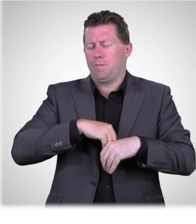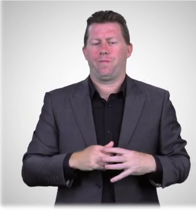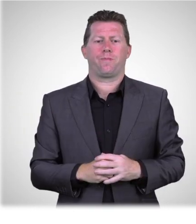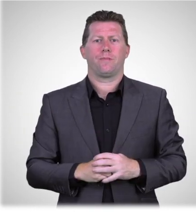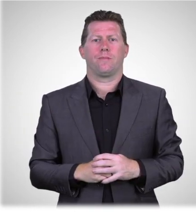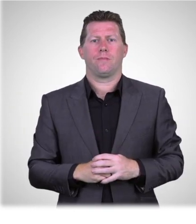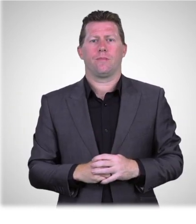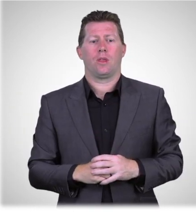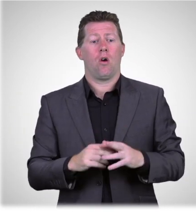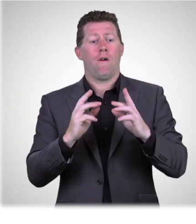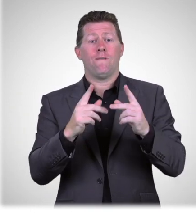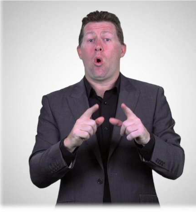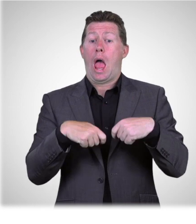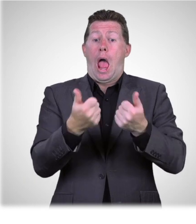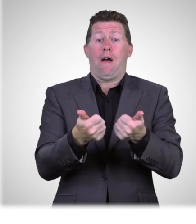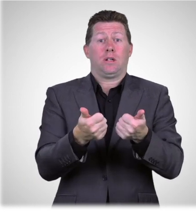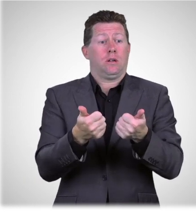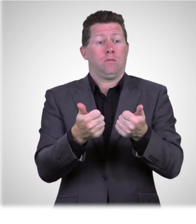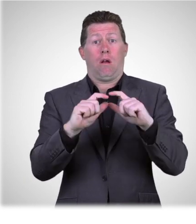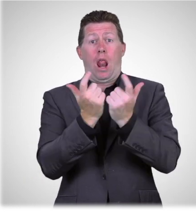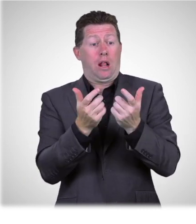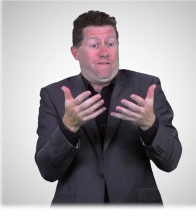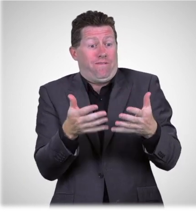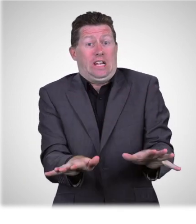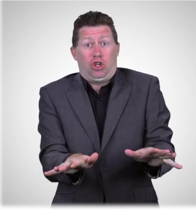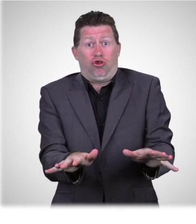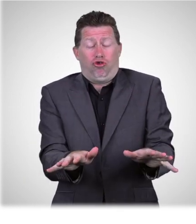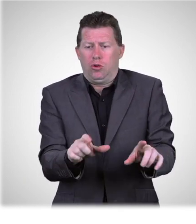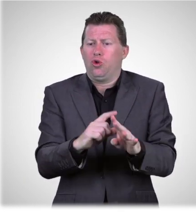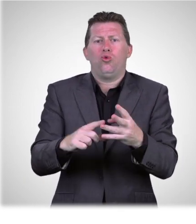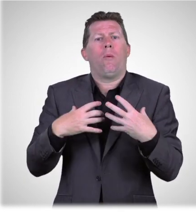The post-class activity provides another opportunity for students to synthesise